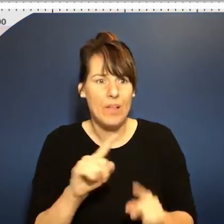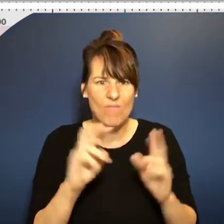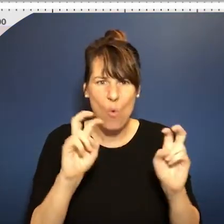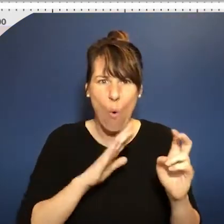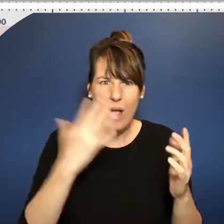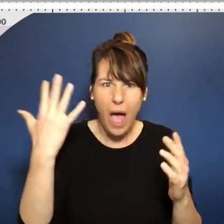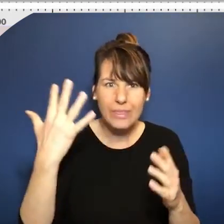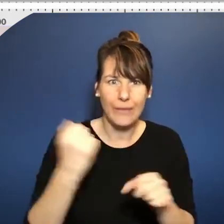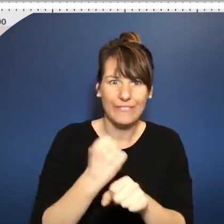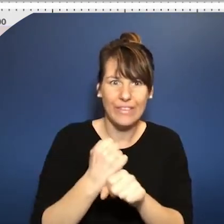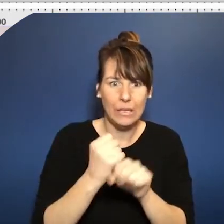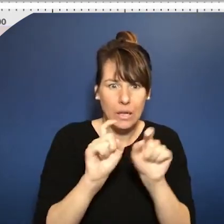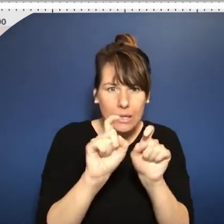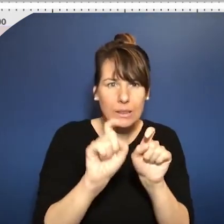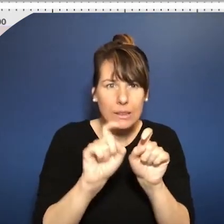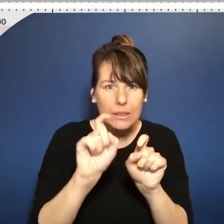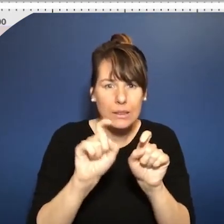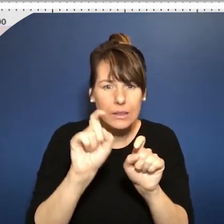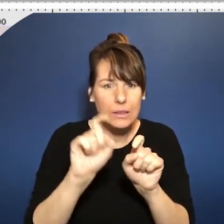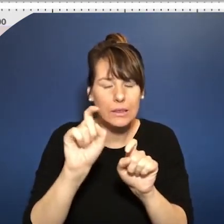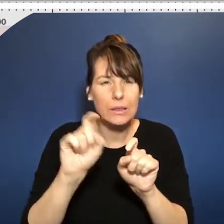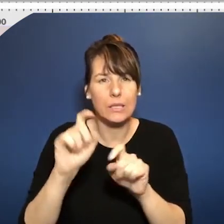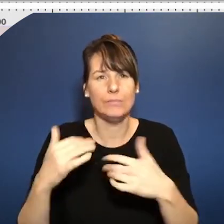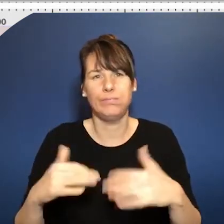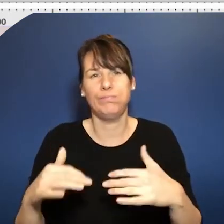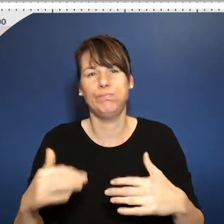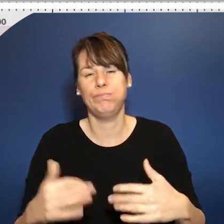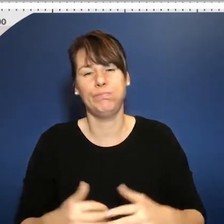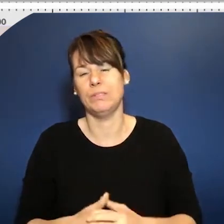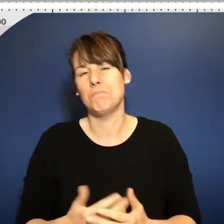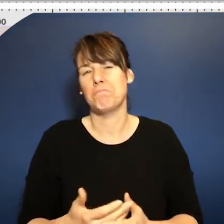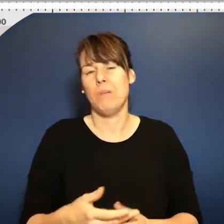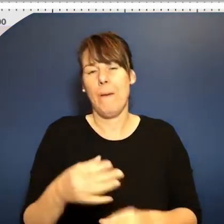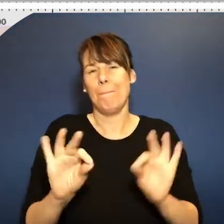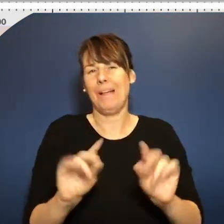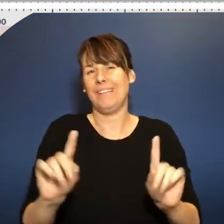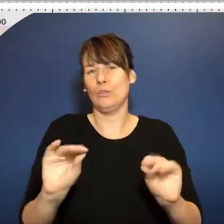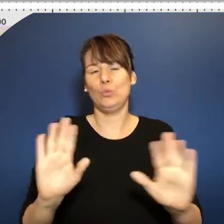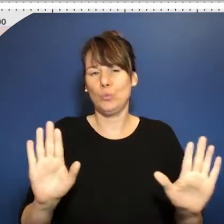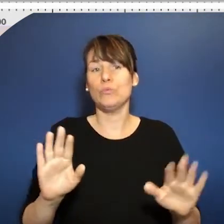annotation for each tier manually, which might be a bit tiring and cost you more time.